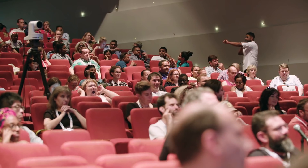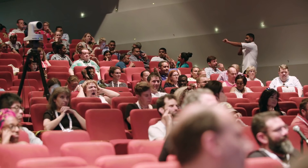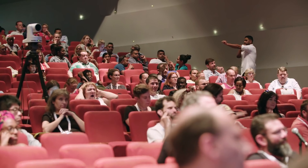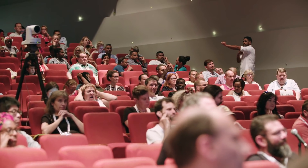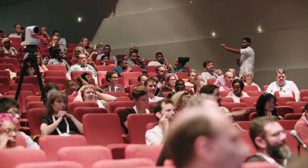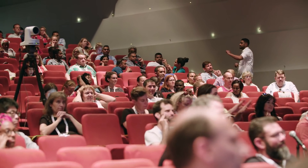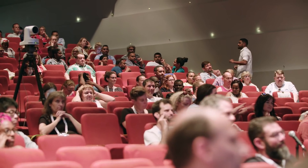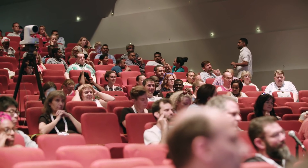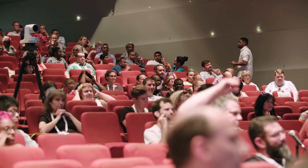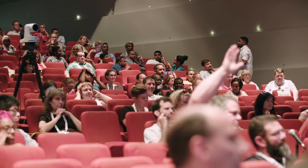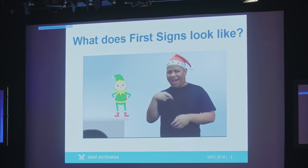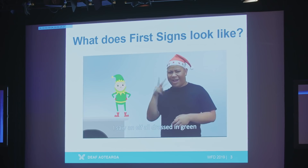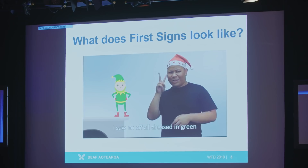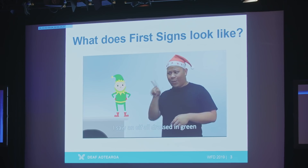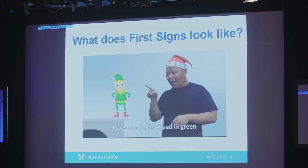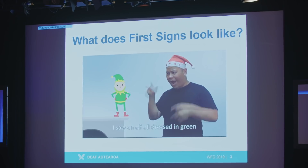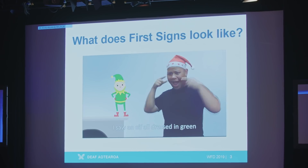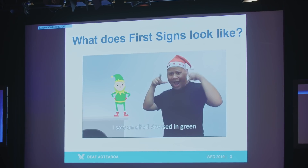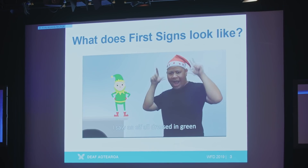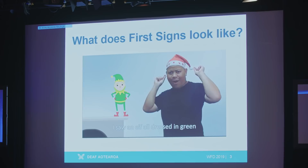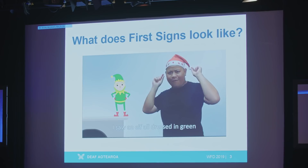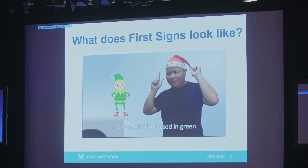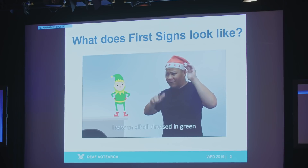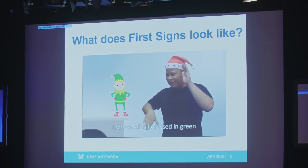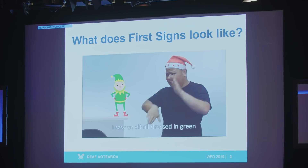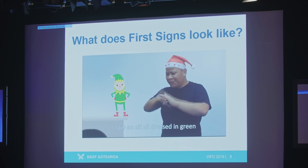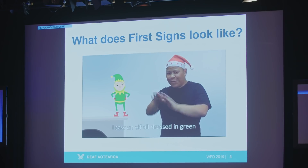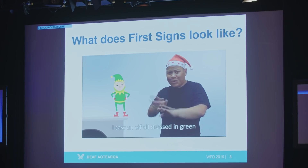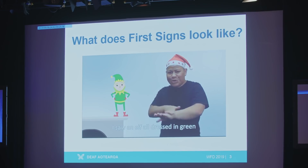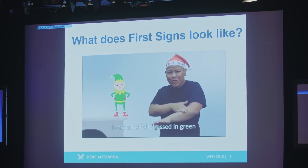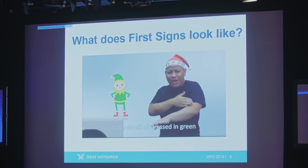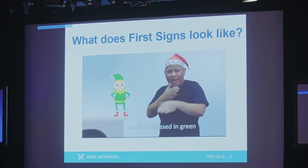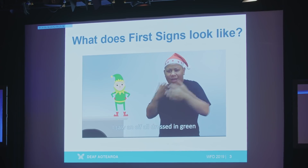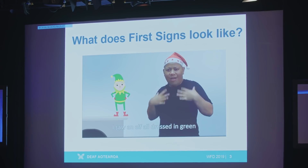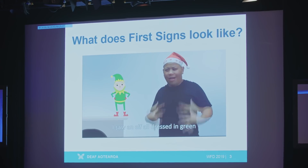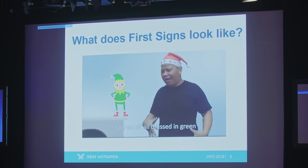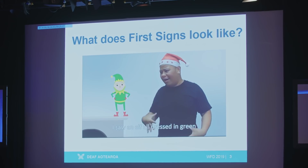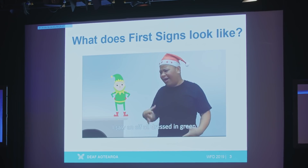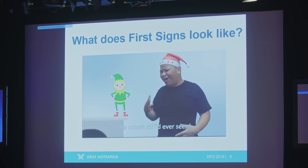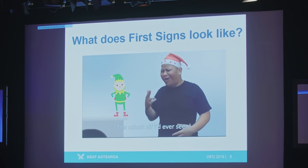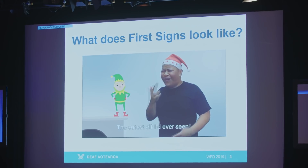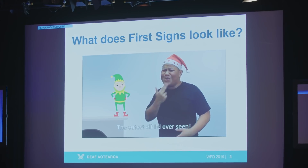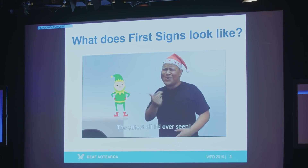Do you want to learn about bedtime? Do you want to learn how to say, 'No, no, that's enough. I've told you. It's only one more lolly.'